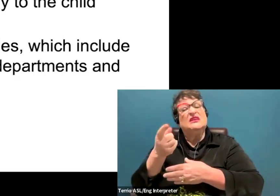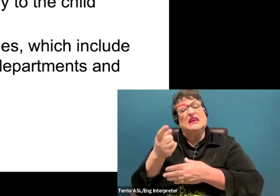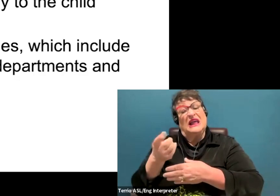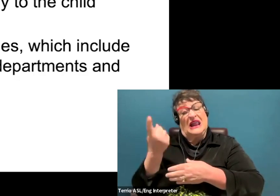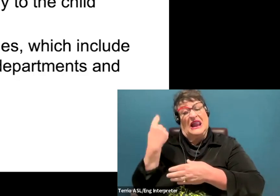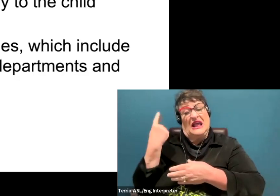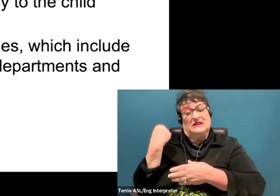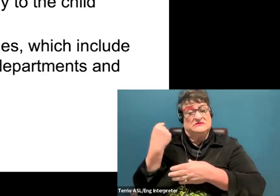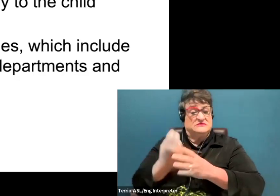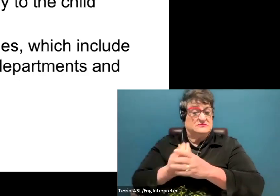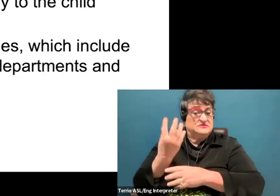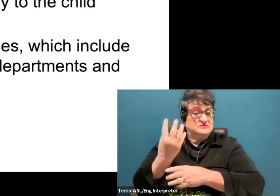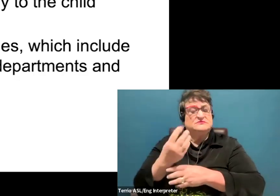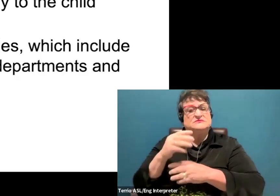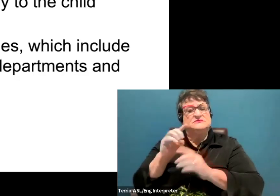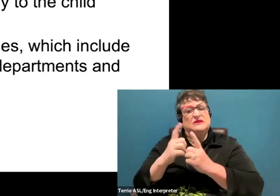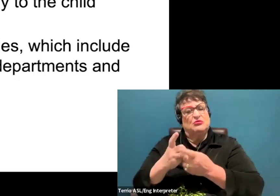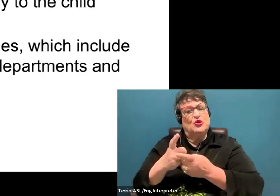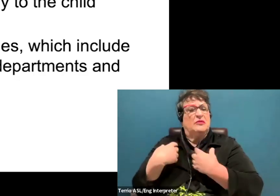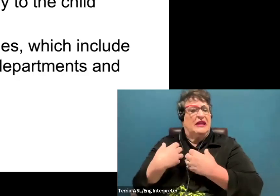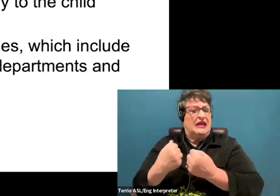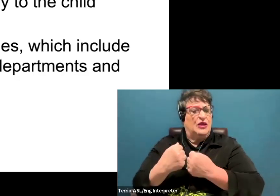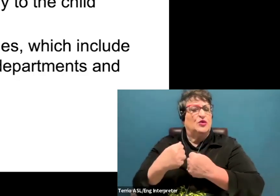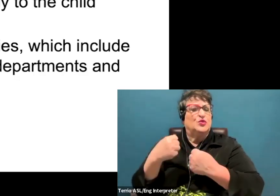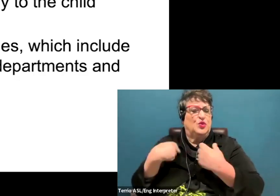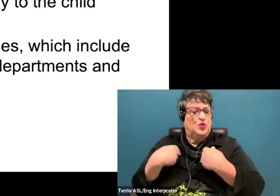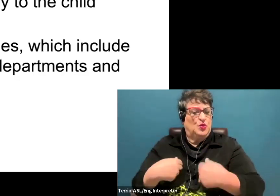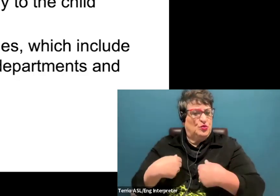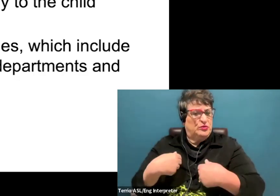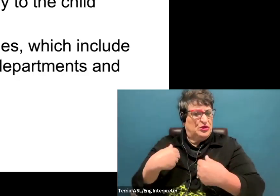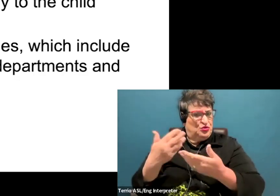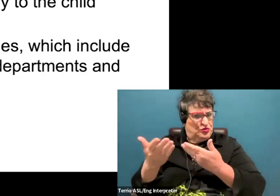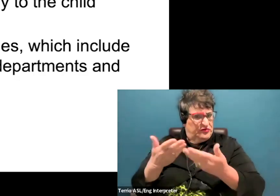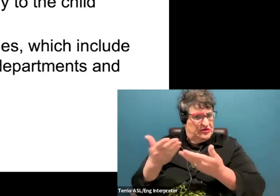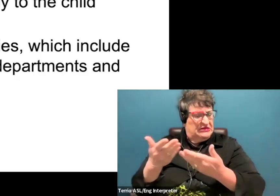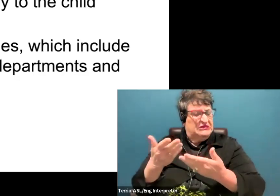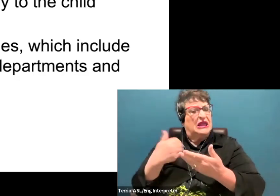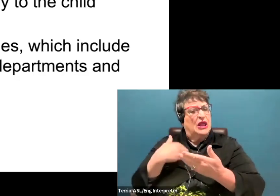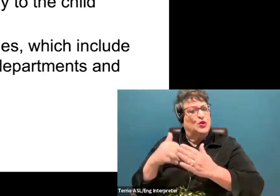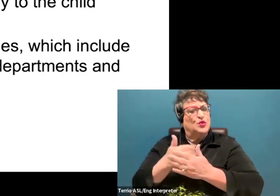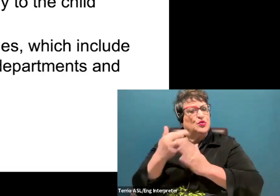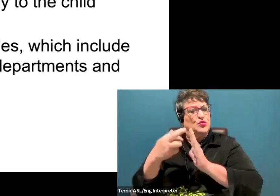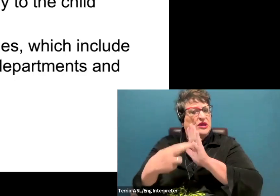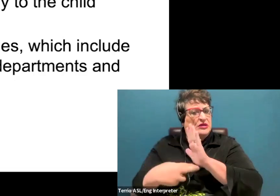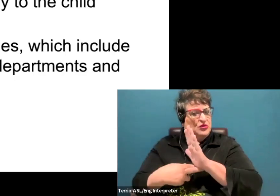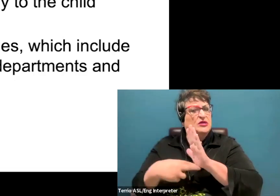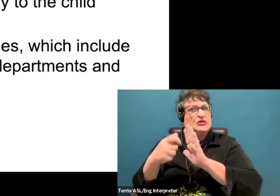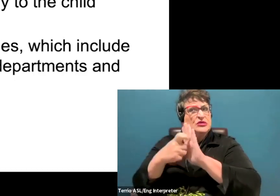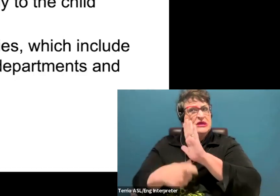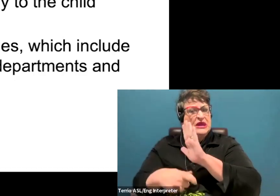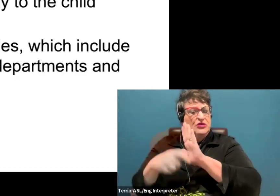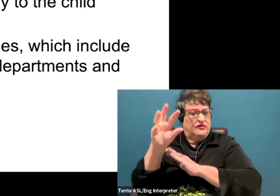the Department of Health and Human Services issued new regulations on Section 504, and there's an entire section now